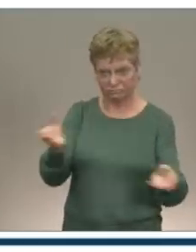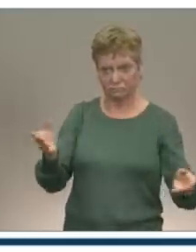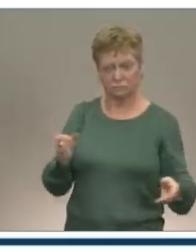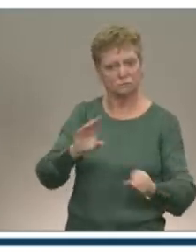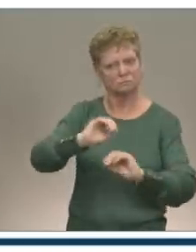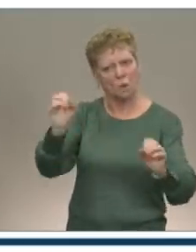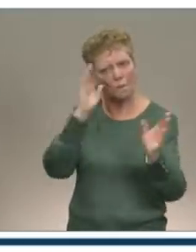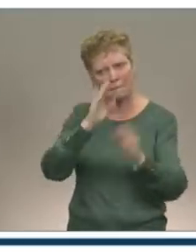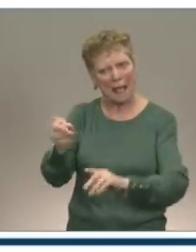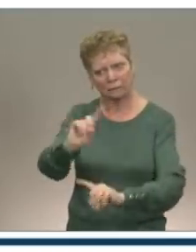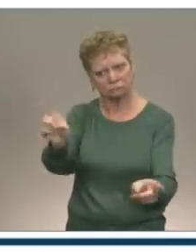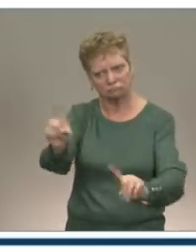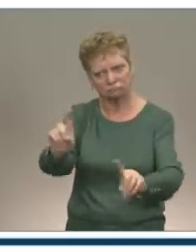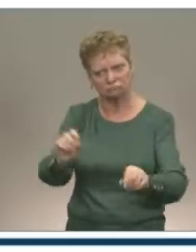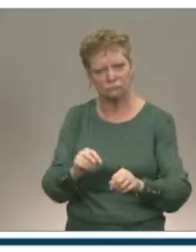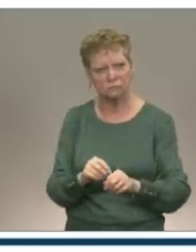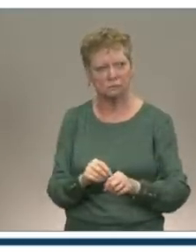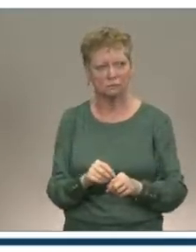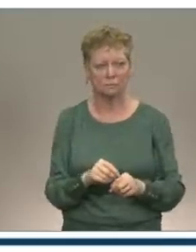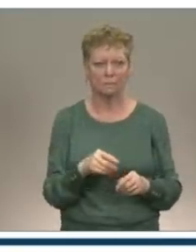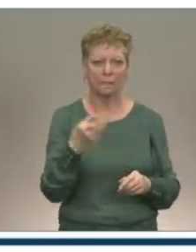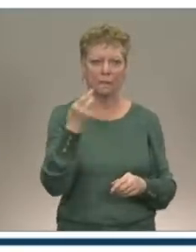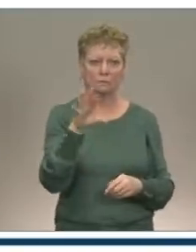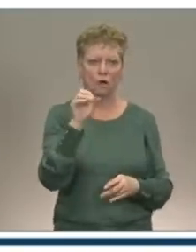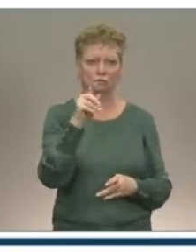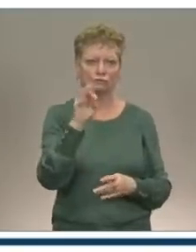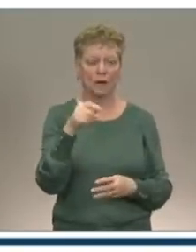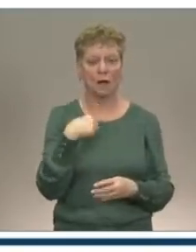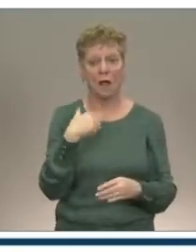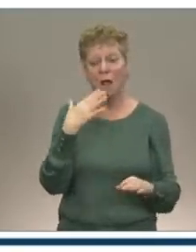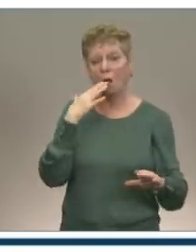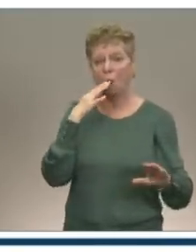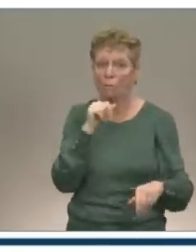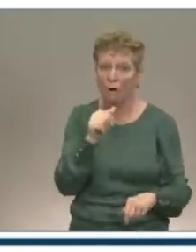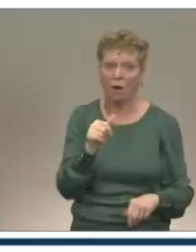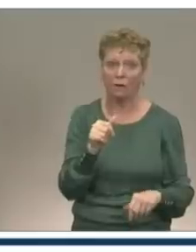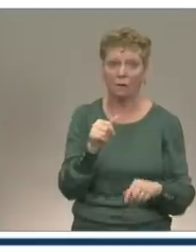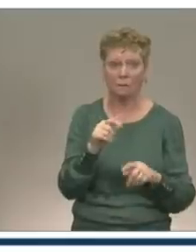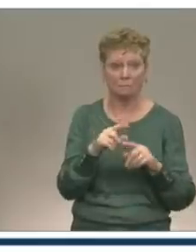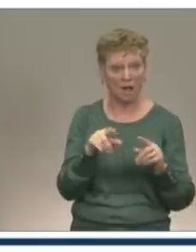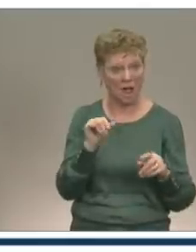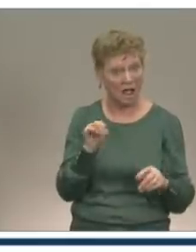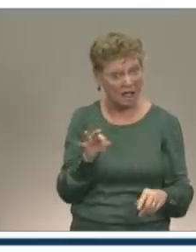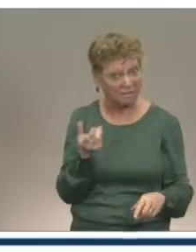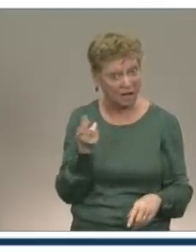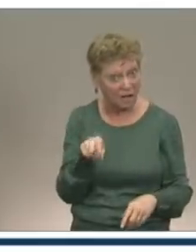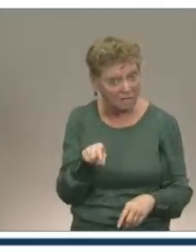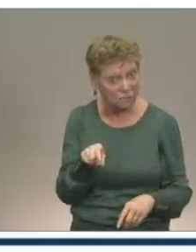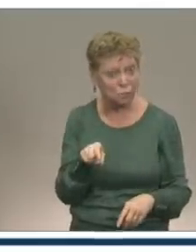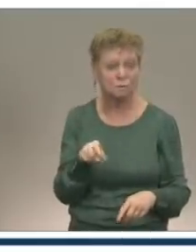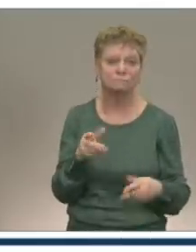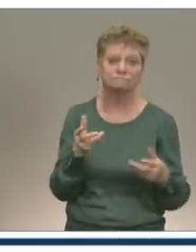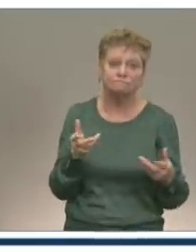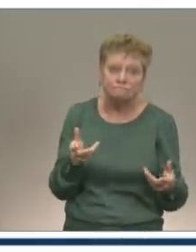i hope not but we will respond if necessary if things uh um don't go well epidemiologically